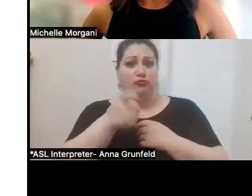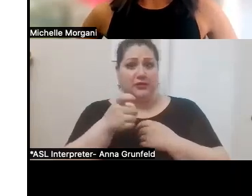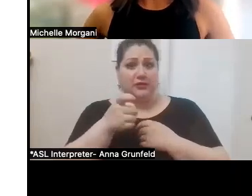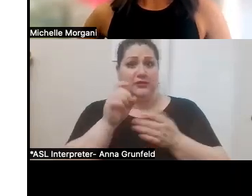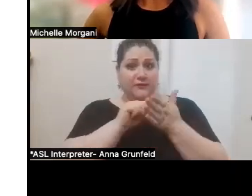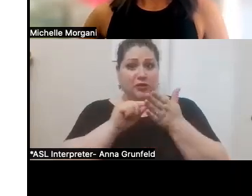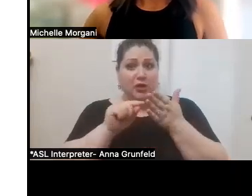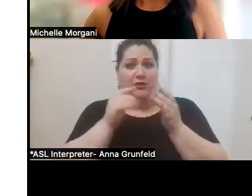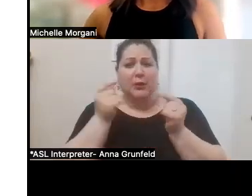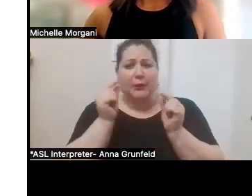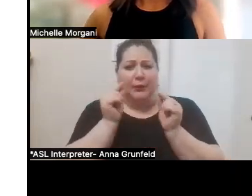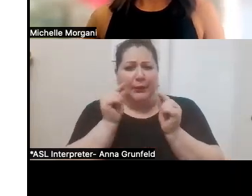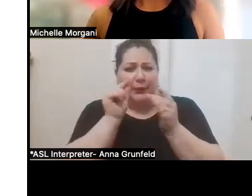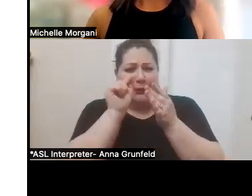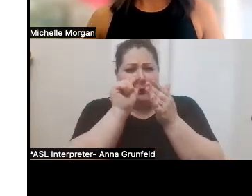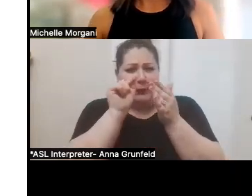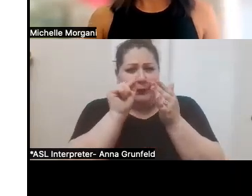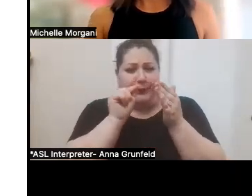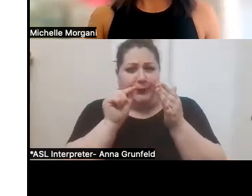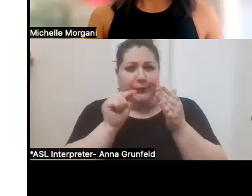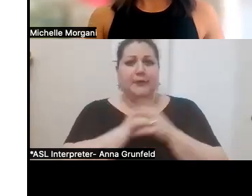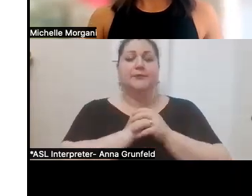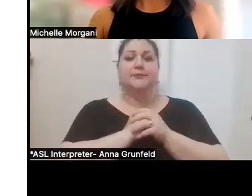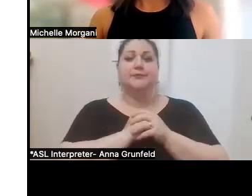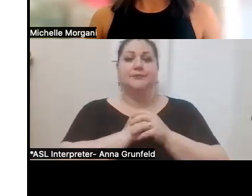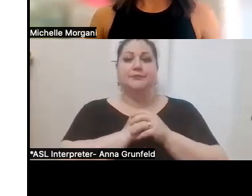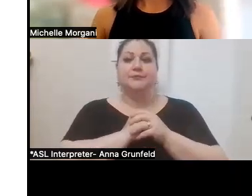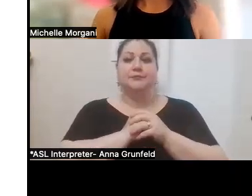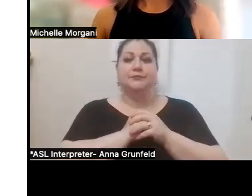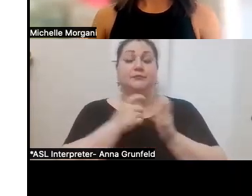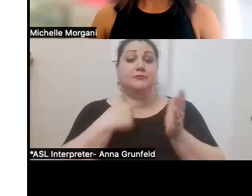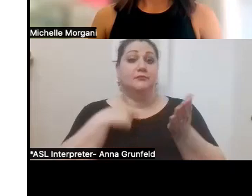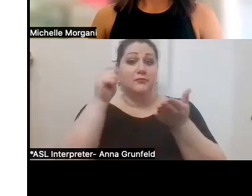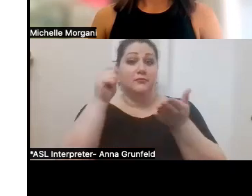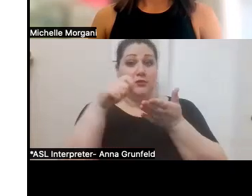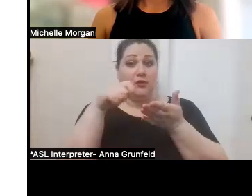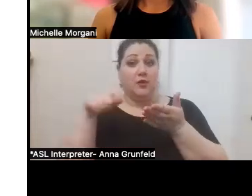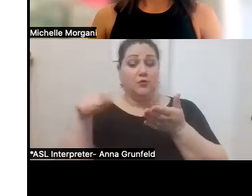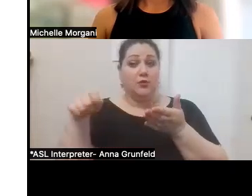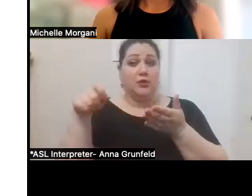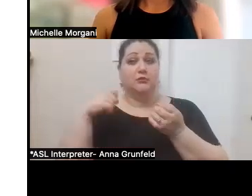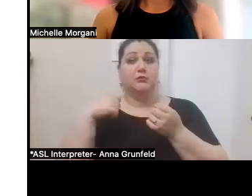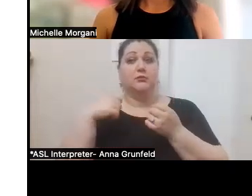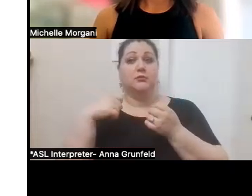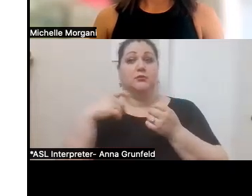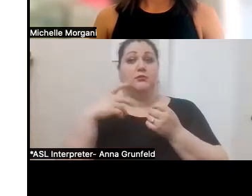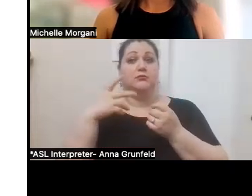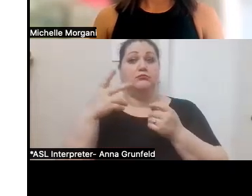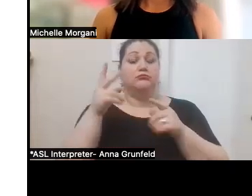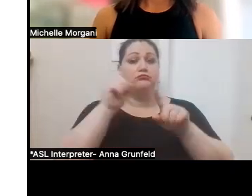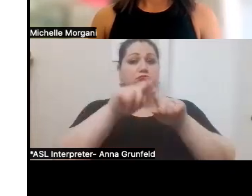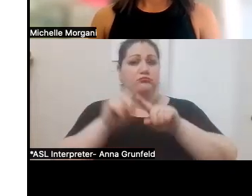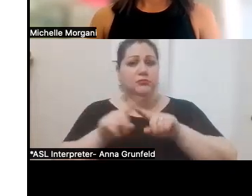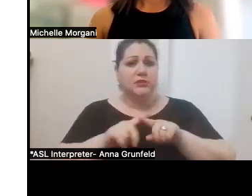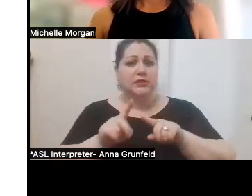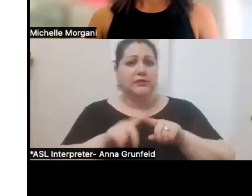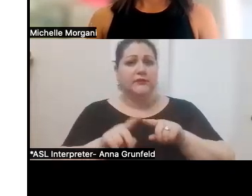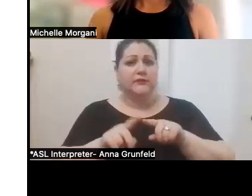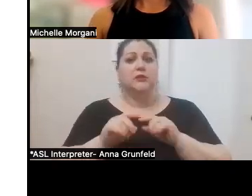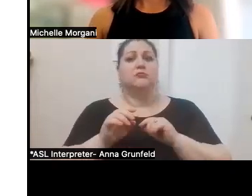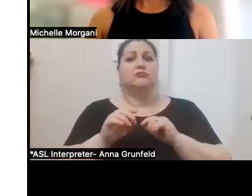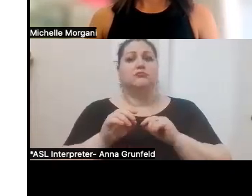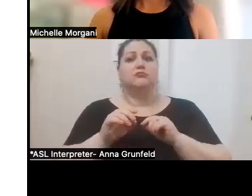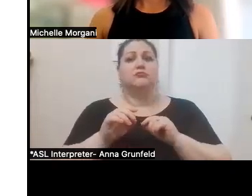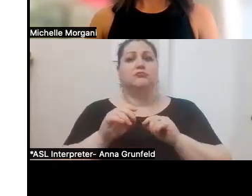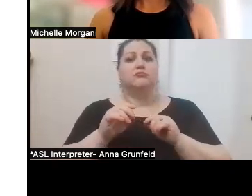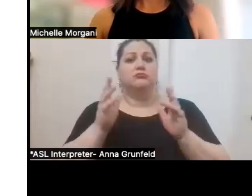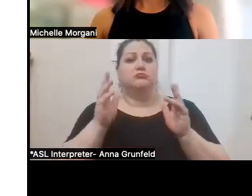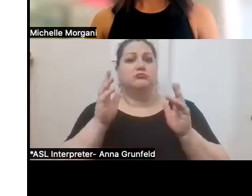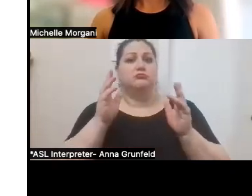And I've written out subjective, objective, assessment, and plan spaced out over the paper so